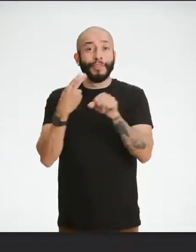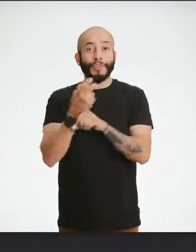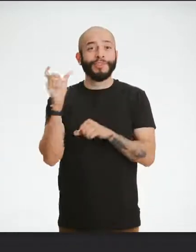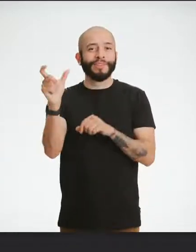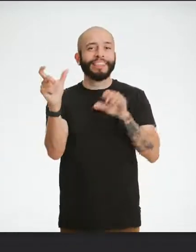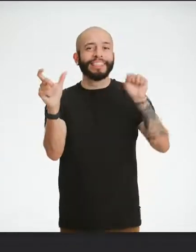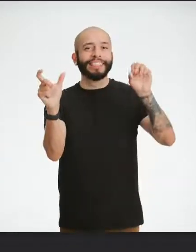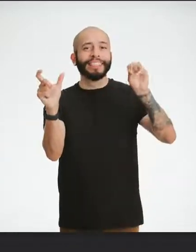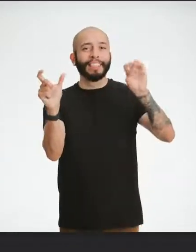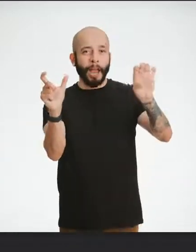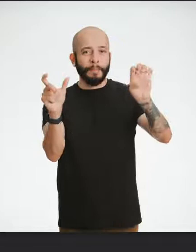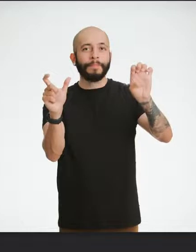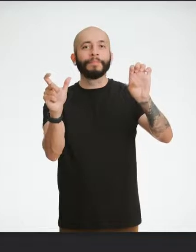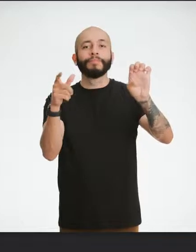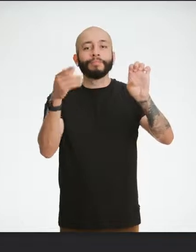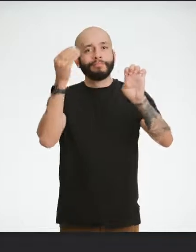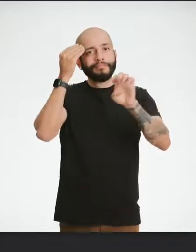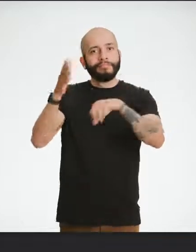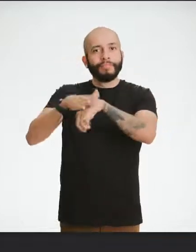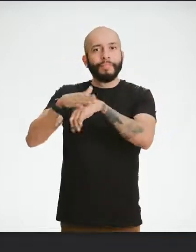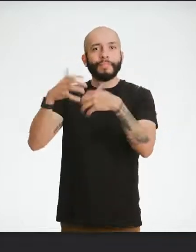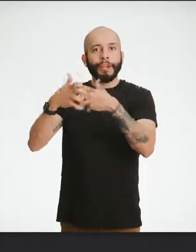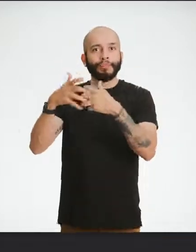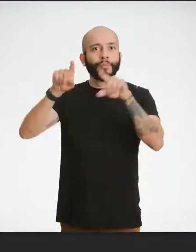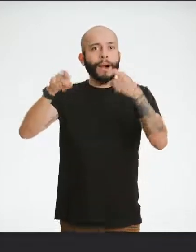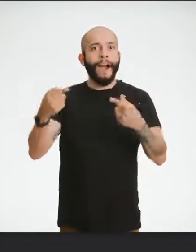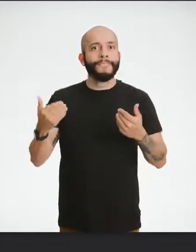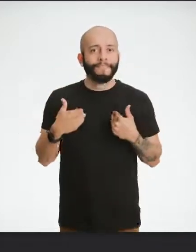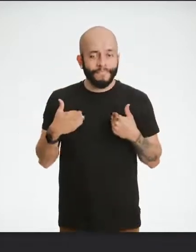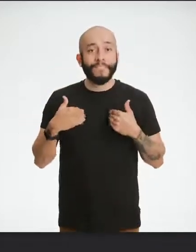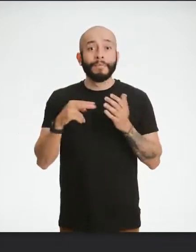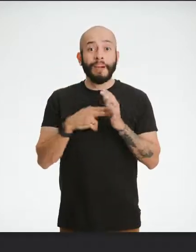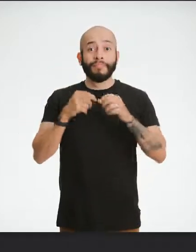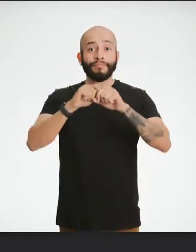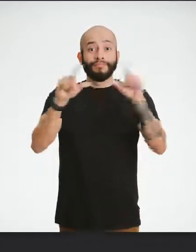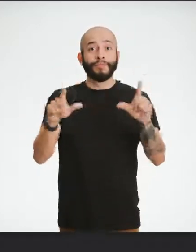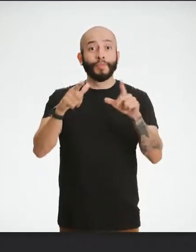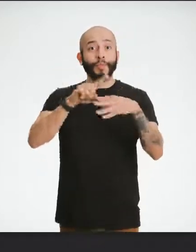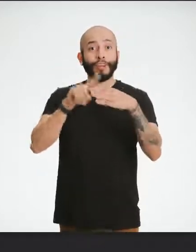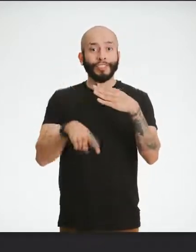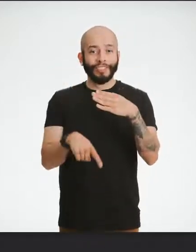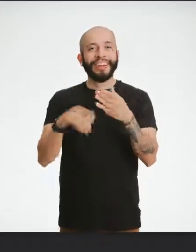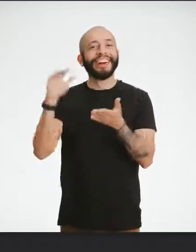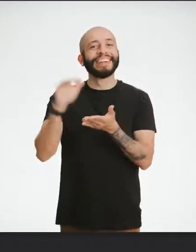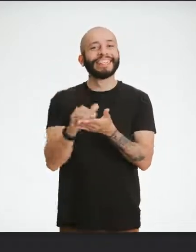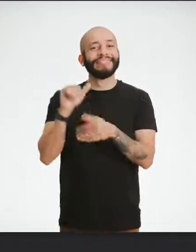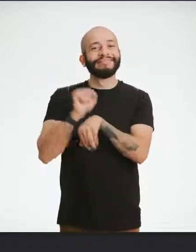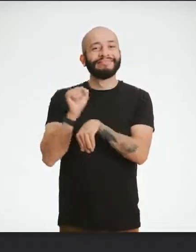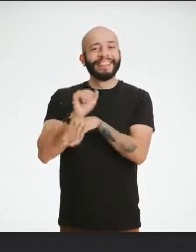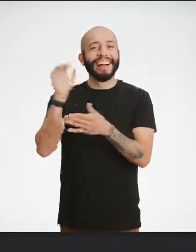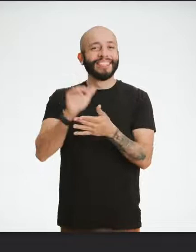the 'some' keyword to tell Swift about the parameter. You get the same meaning, but with less code.